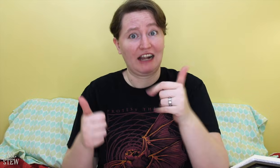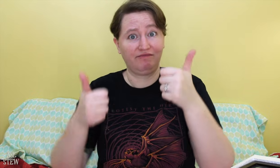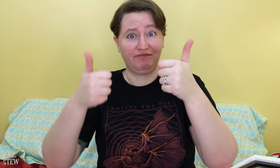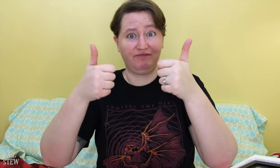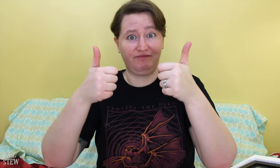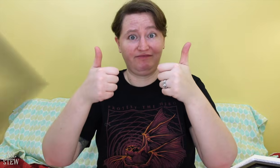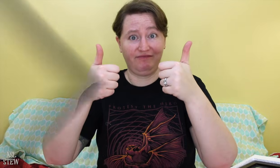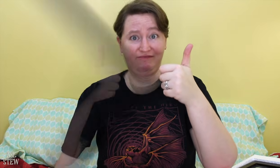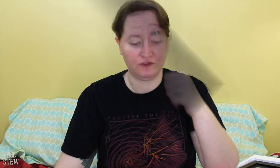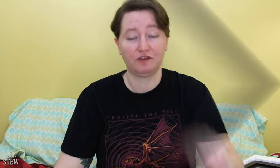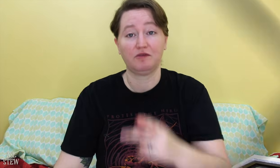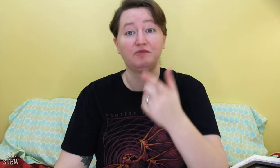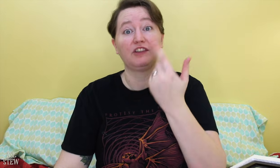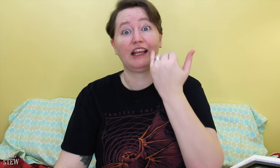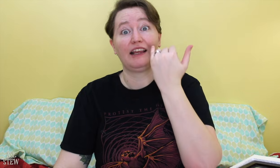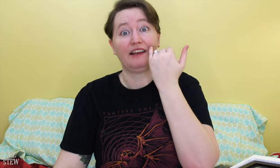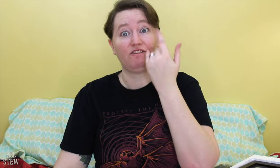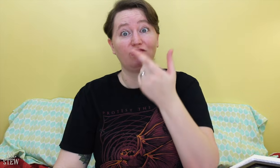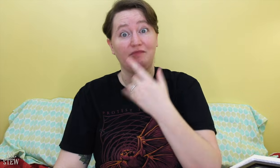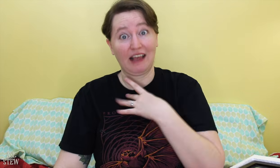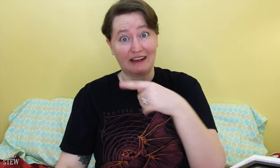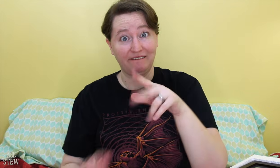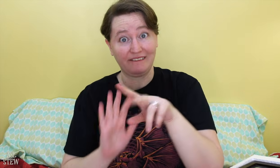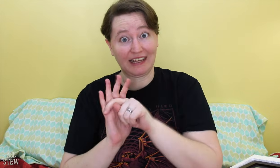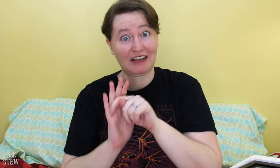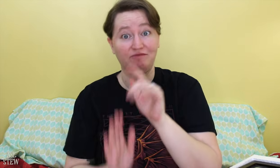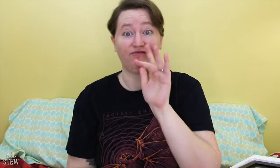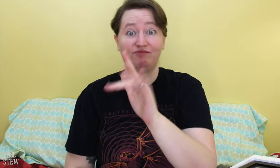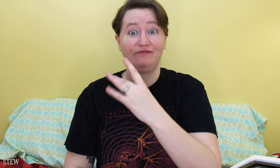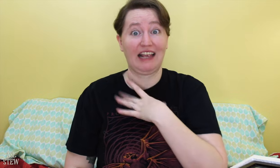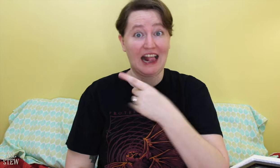If you guys